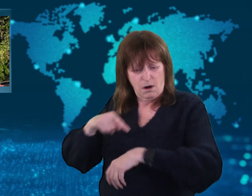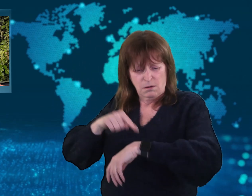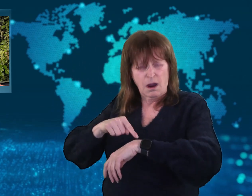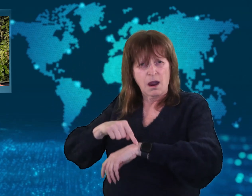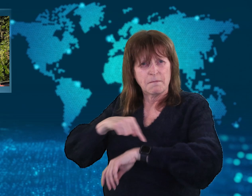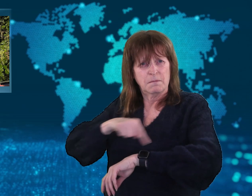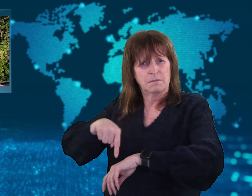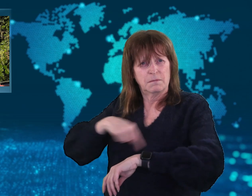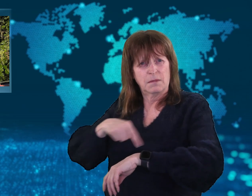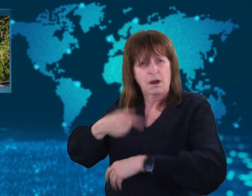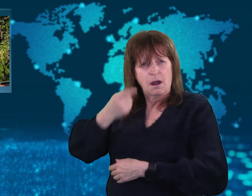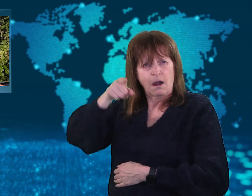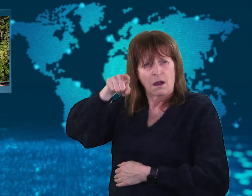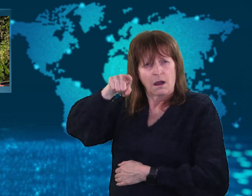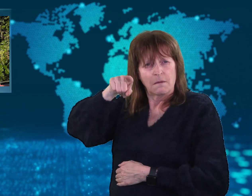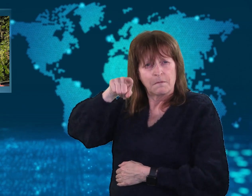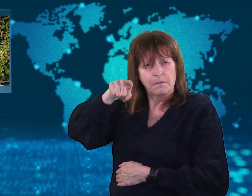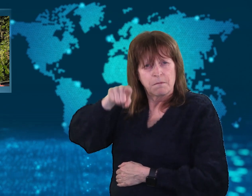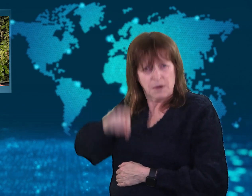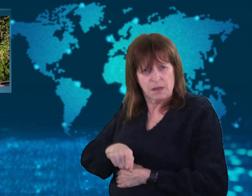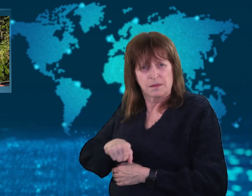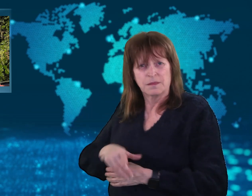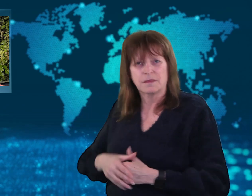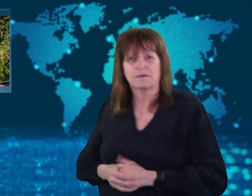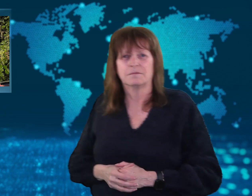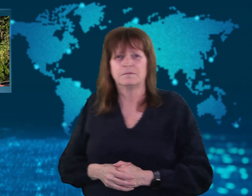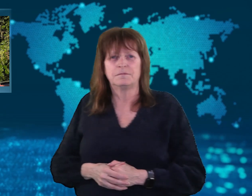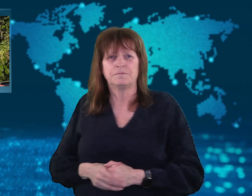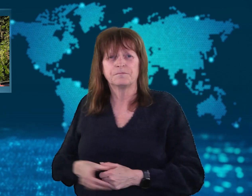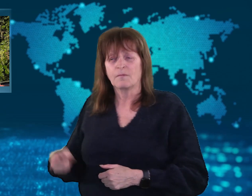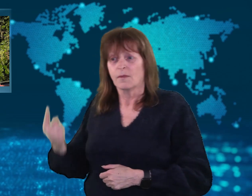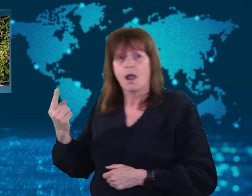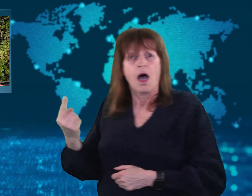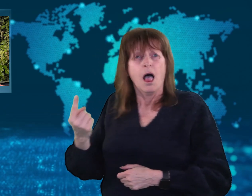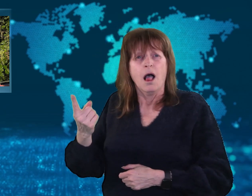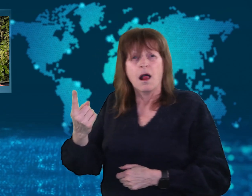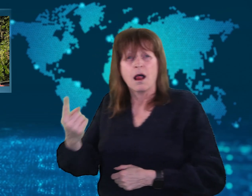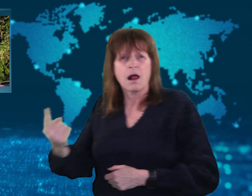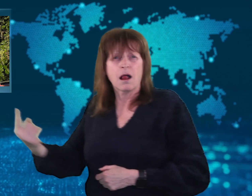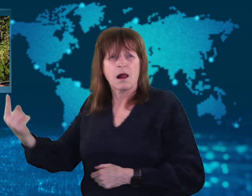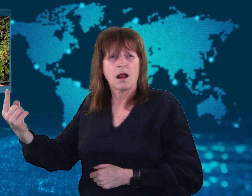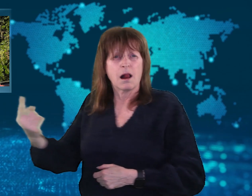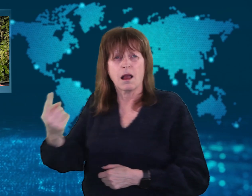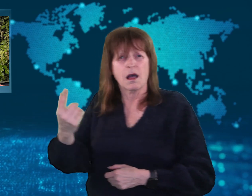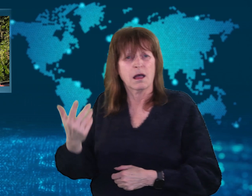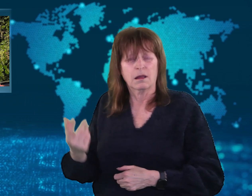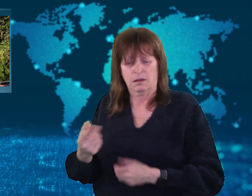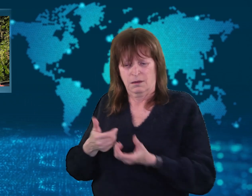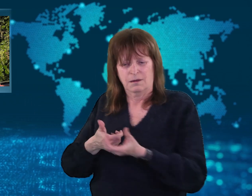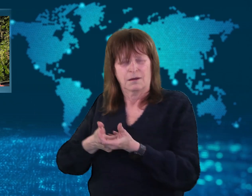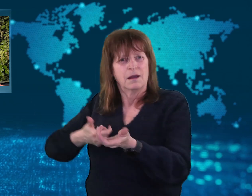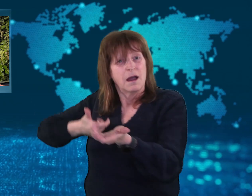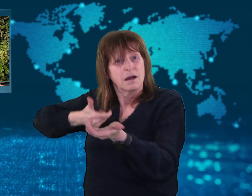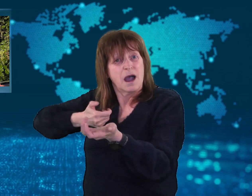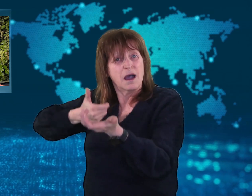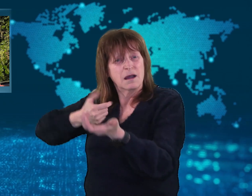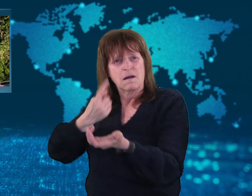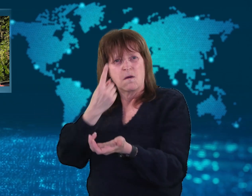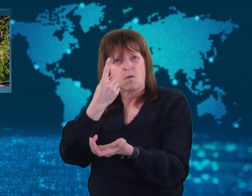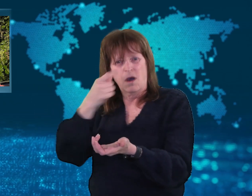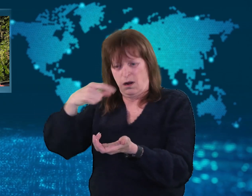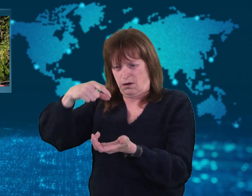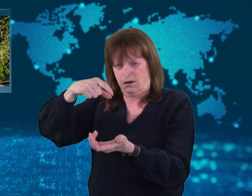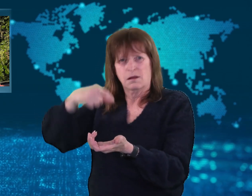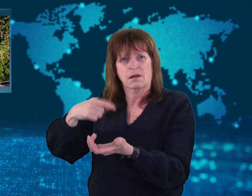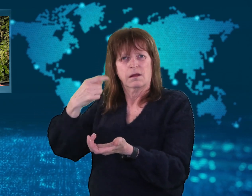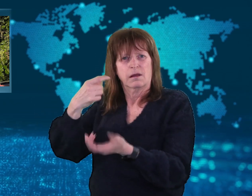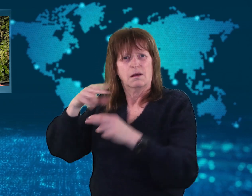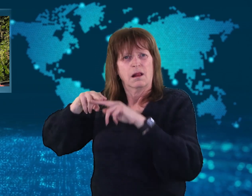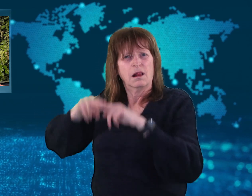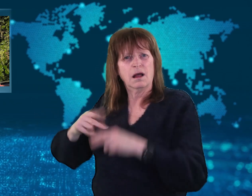He used that cartridge to scare off a herd of peccaries,